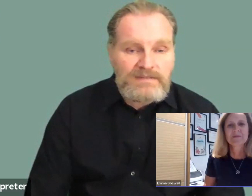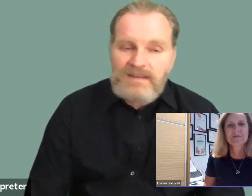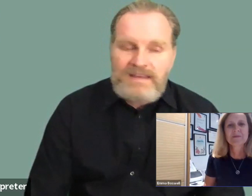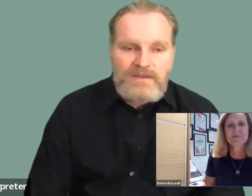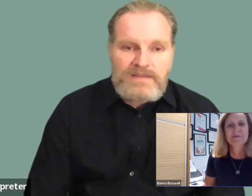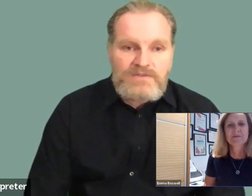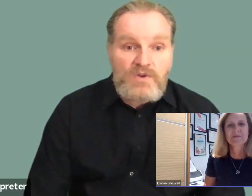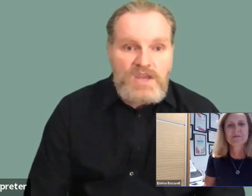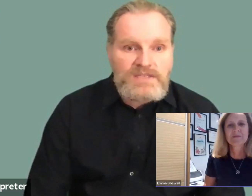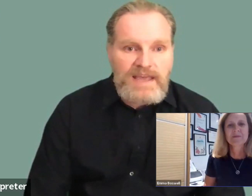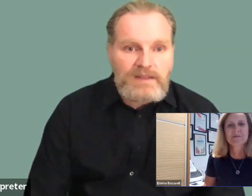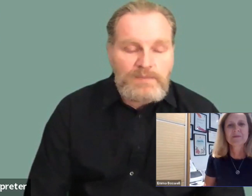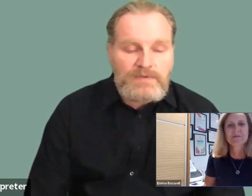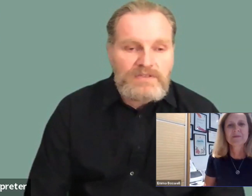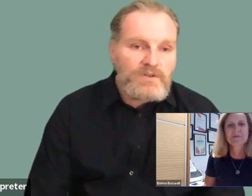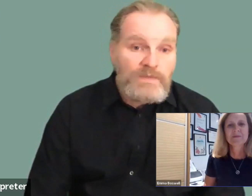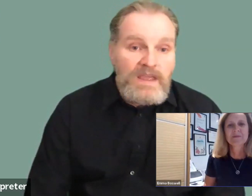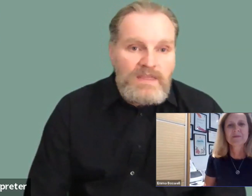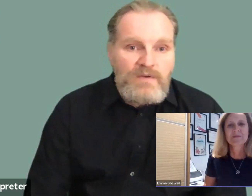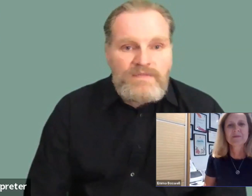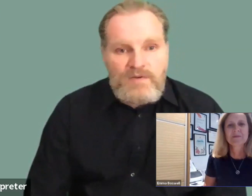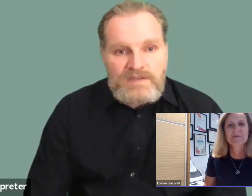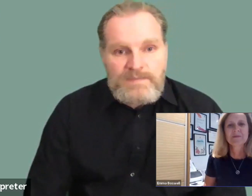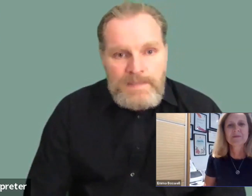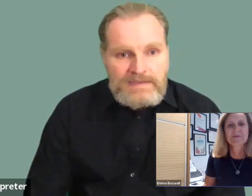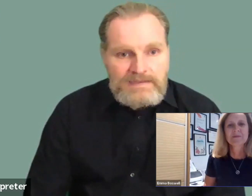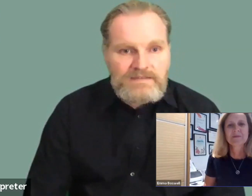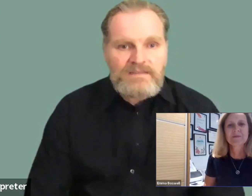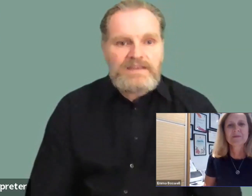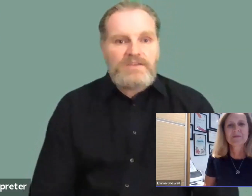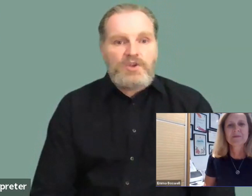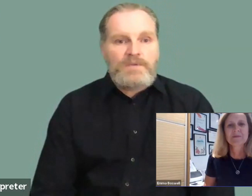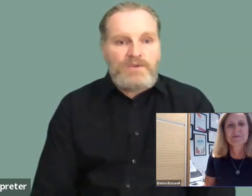then it's not going to help but it's, you know, there are various mats and things that you can